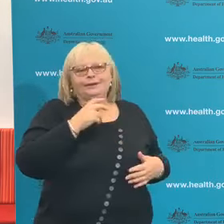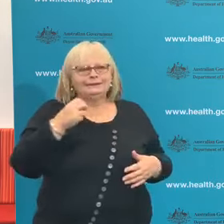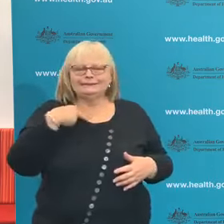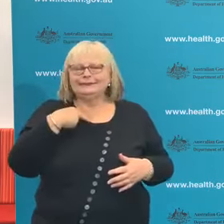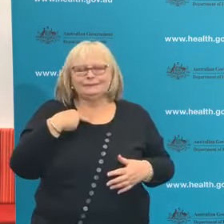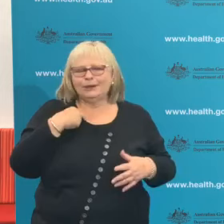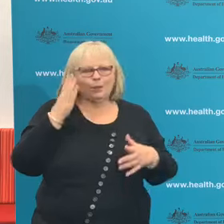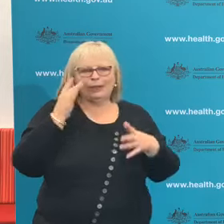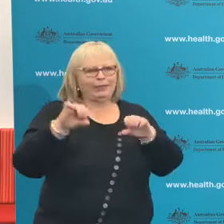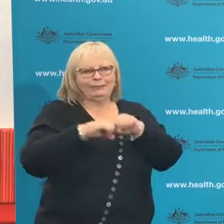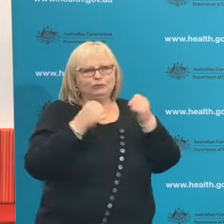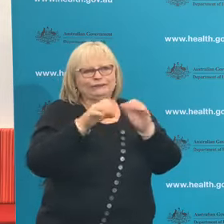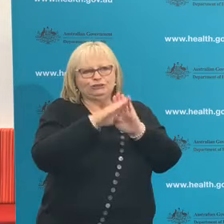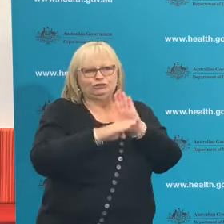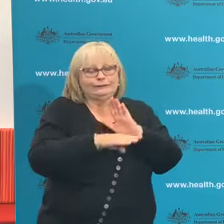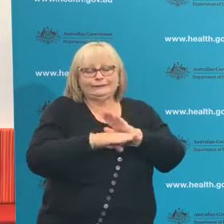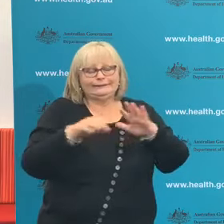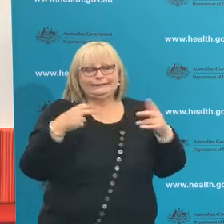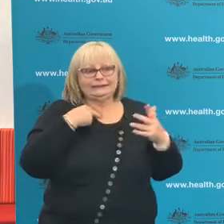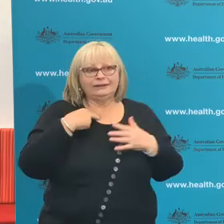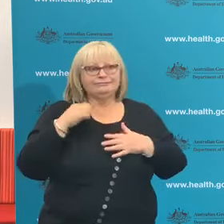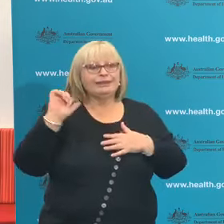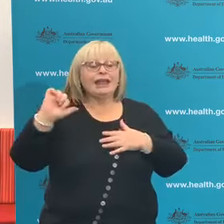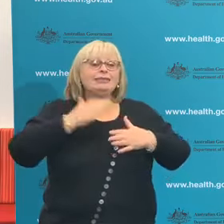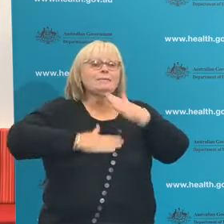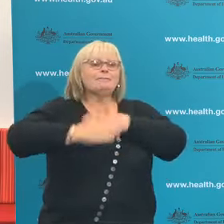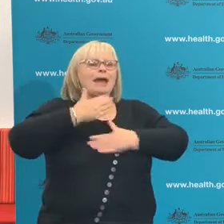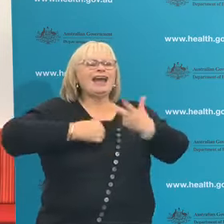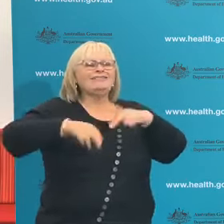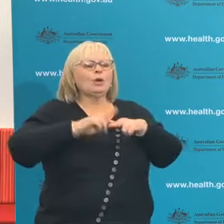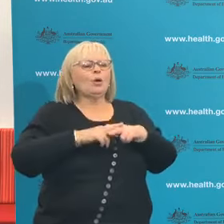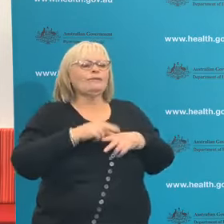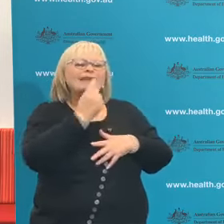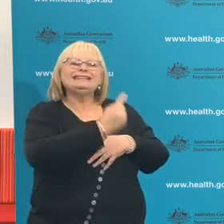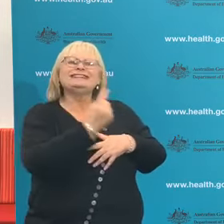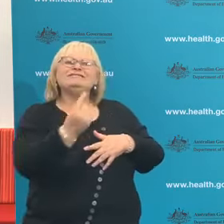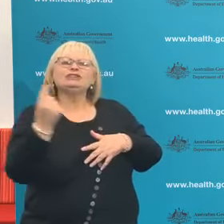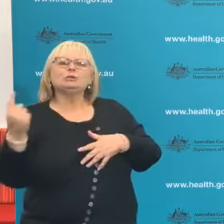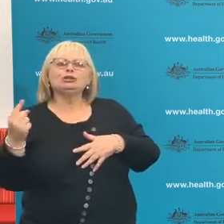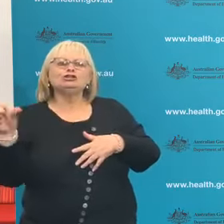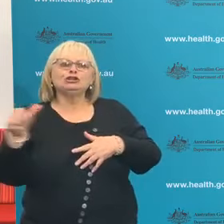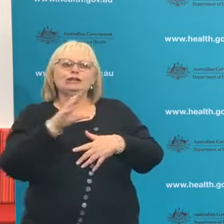breaches restrictions. But the behaviour of individuals shouldn't interfere with a